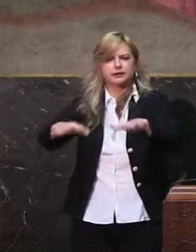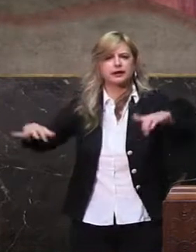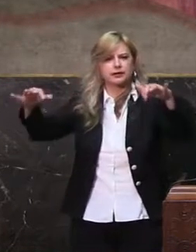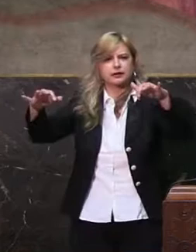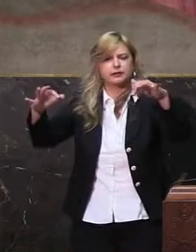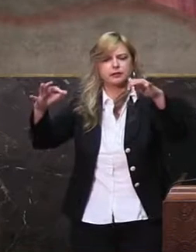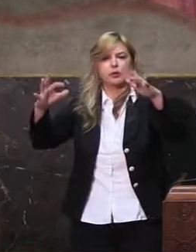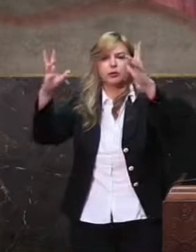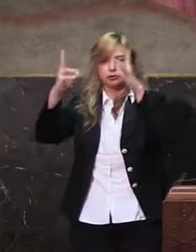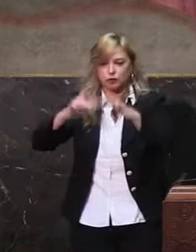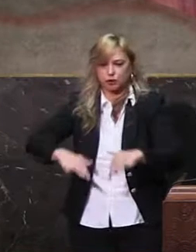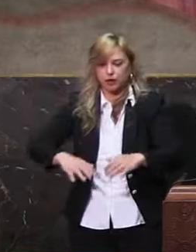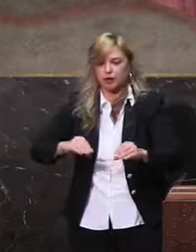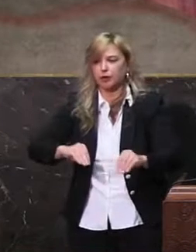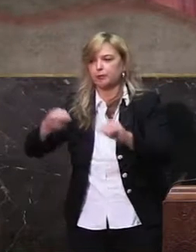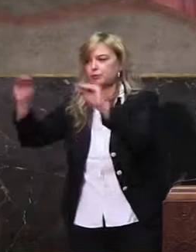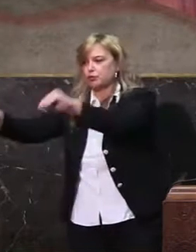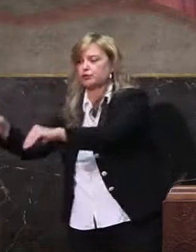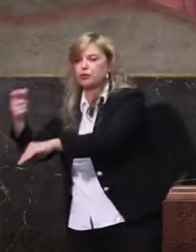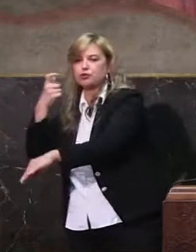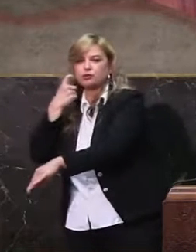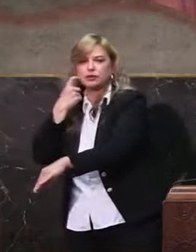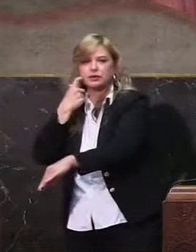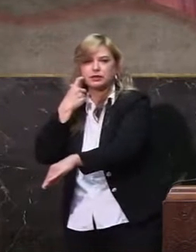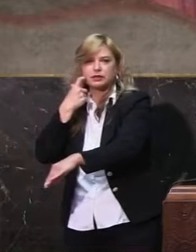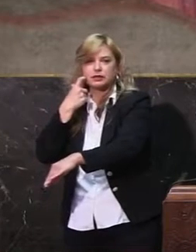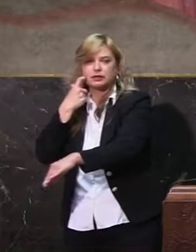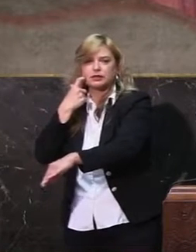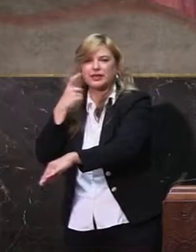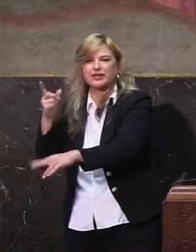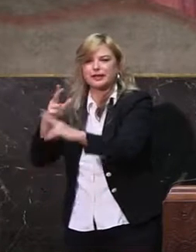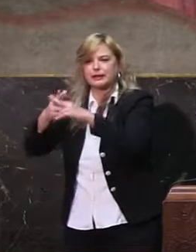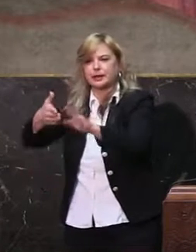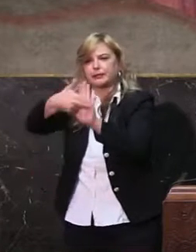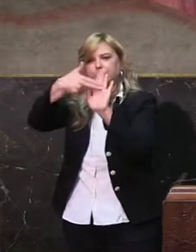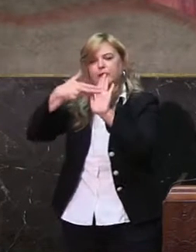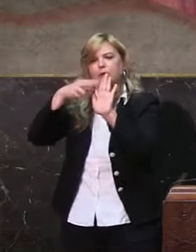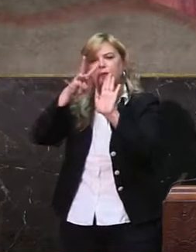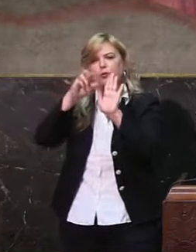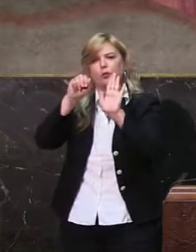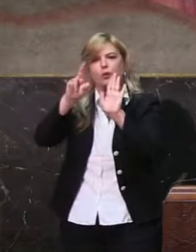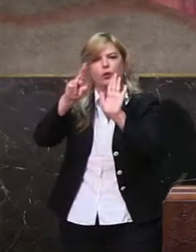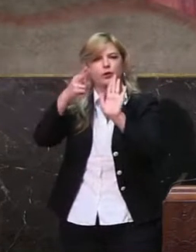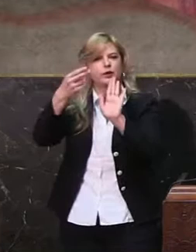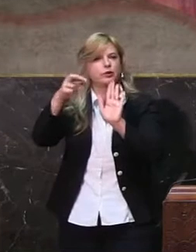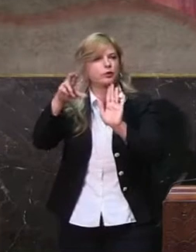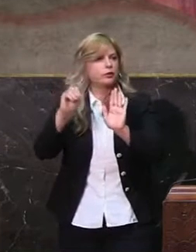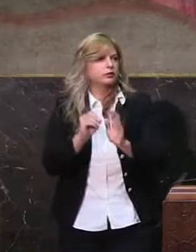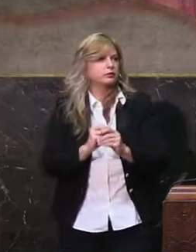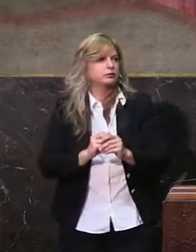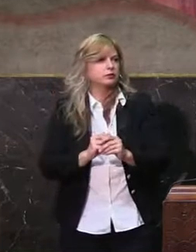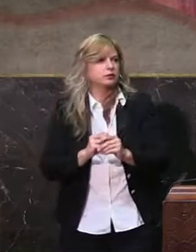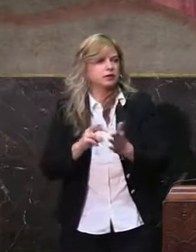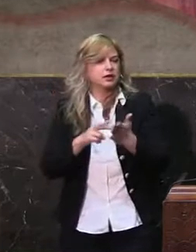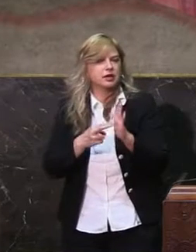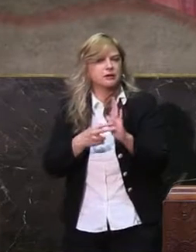moved recently we're going to require people to have a vote